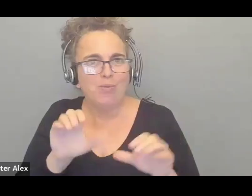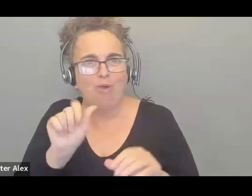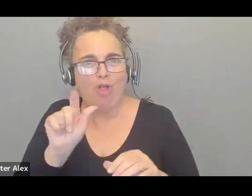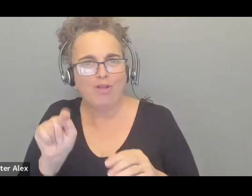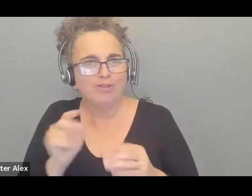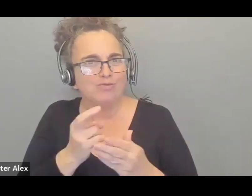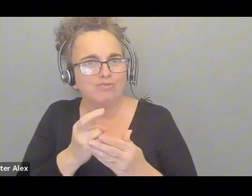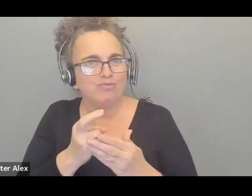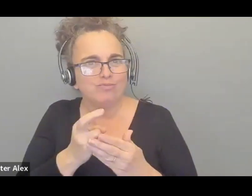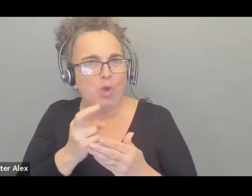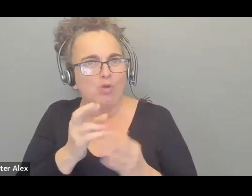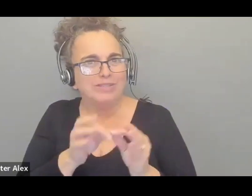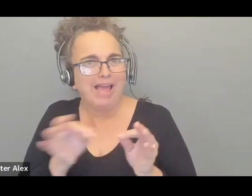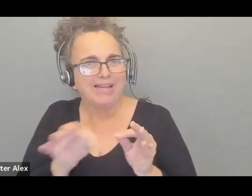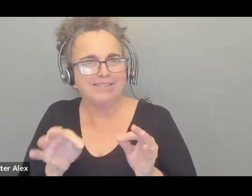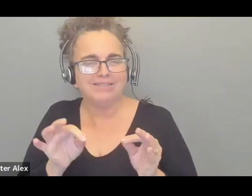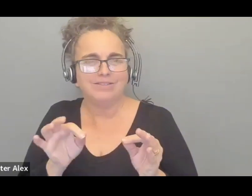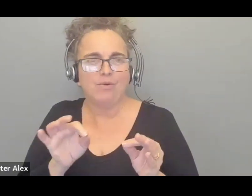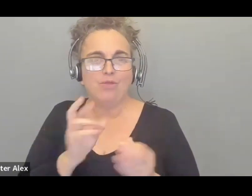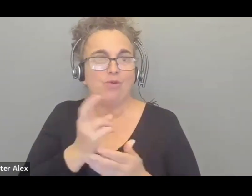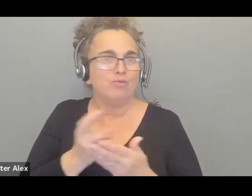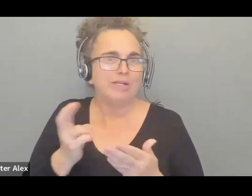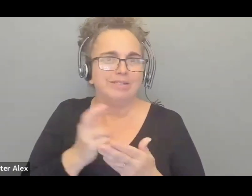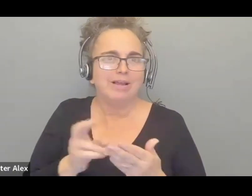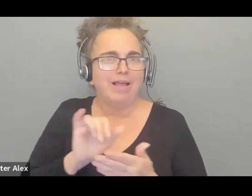And going to Nandita's comment about the gap,